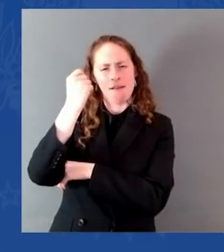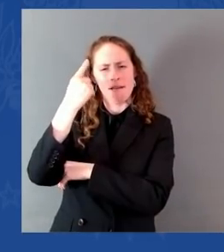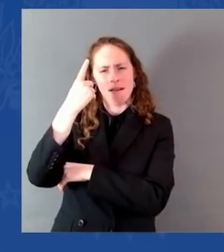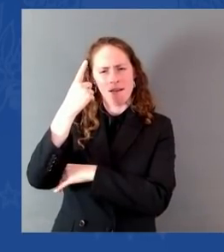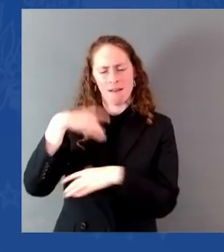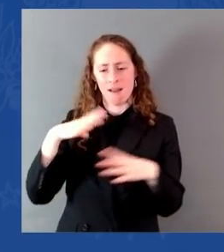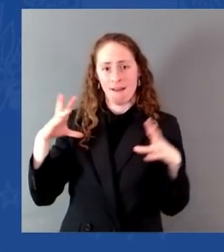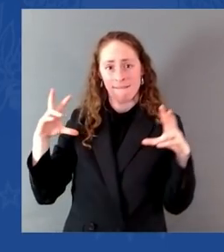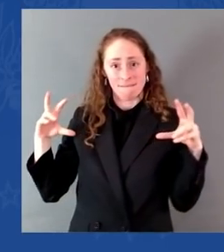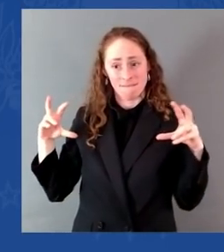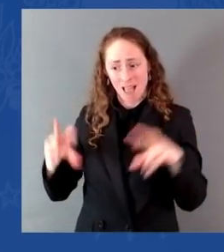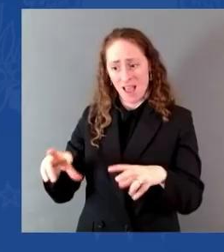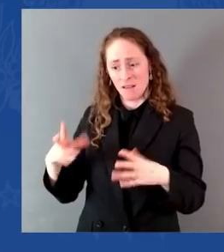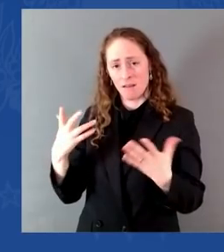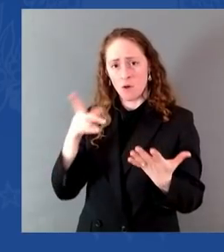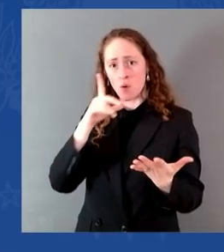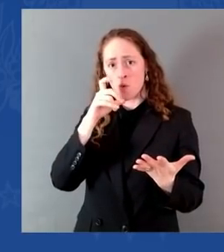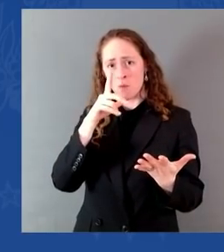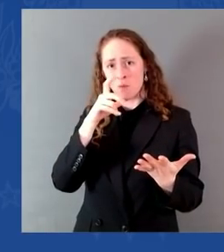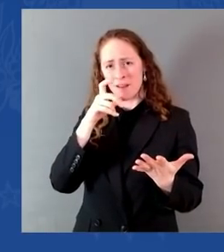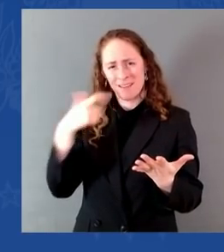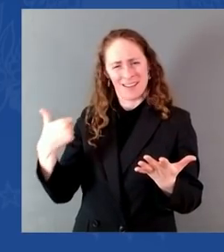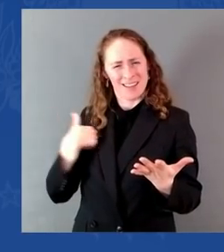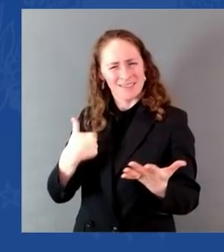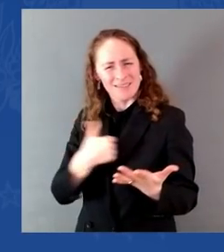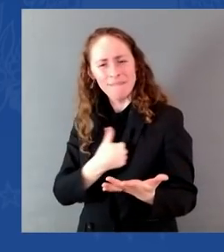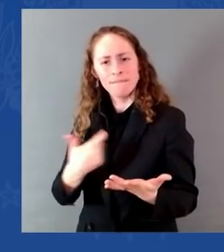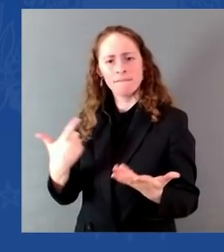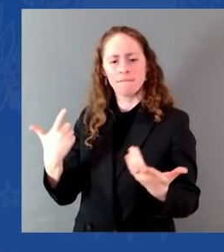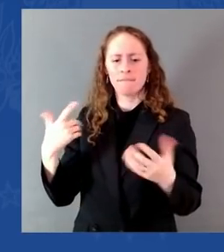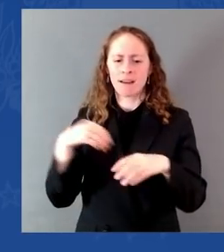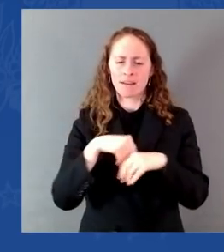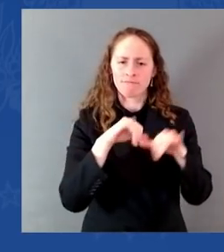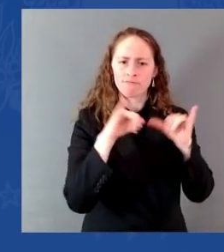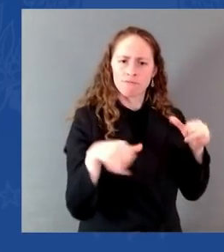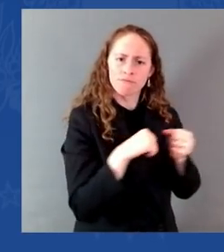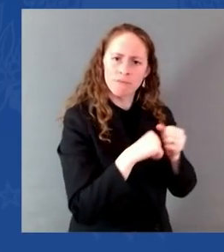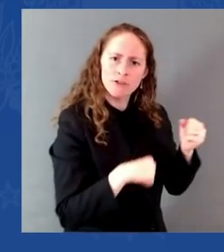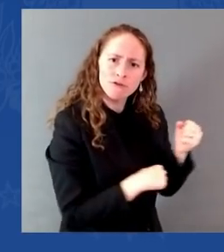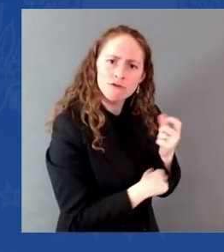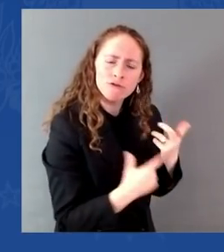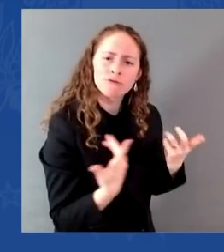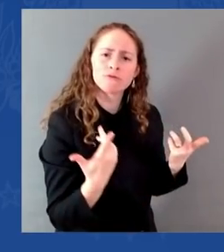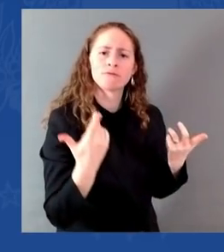We invested in research and development, in our roads, highways, bridges, ports, and airports --